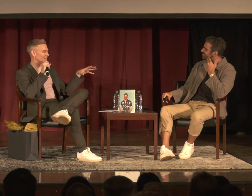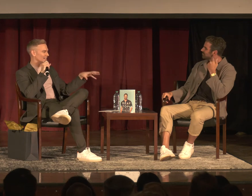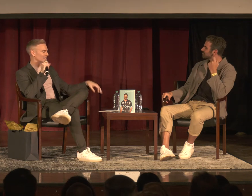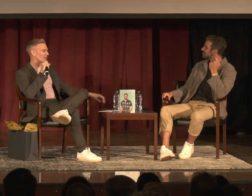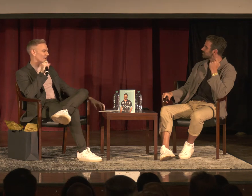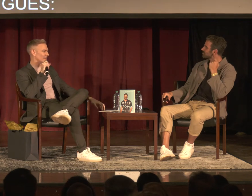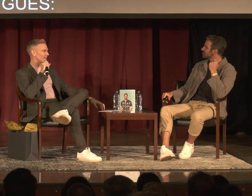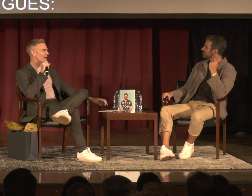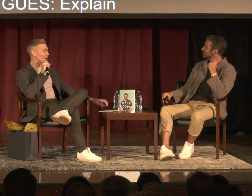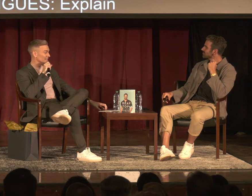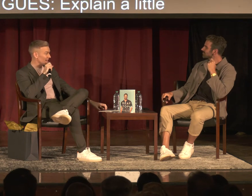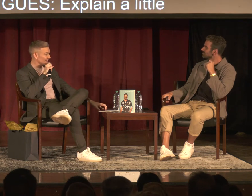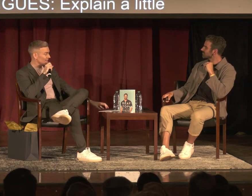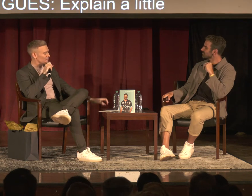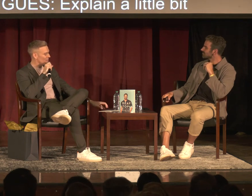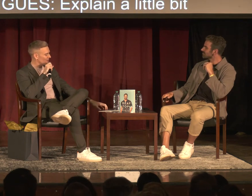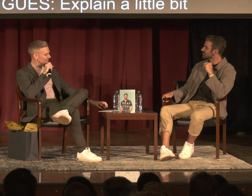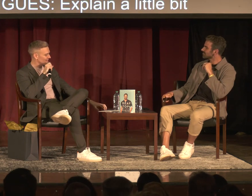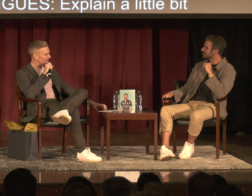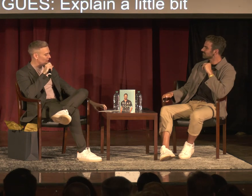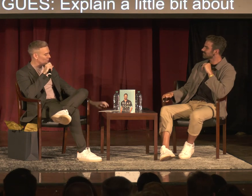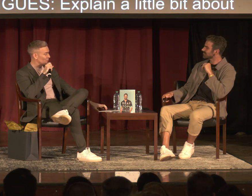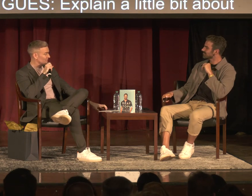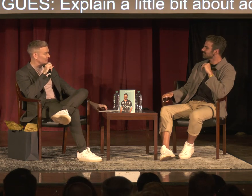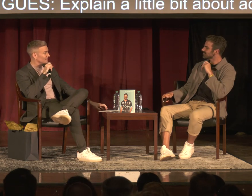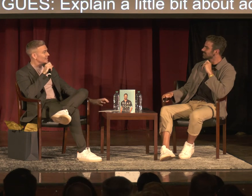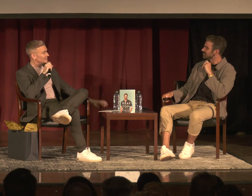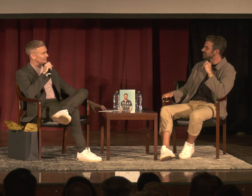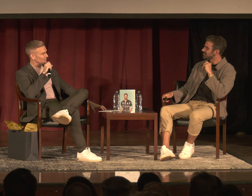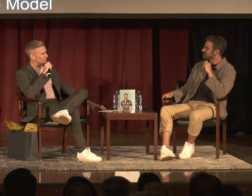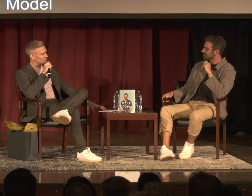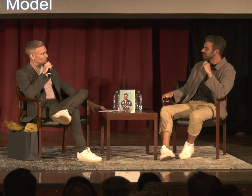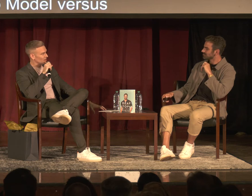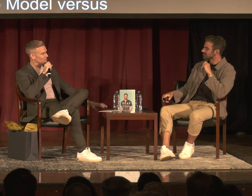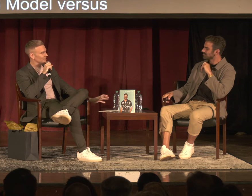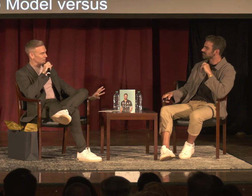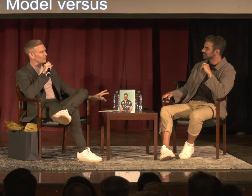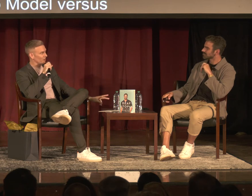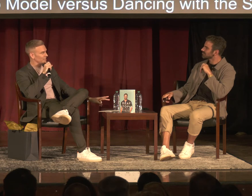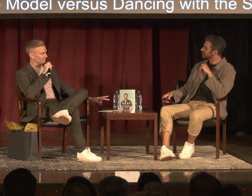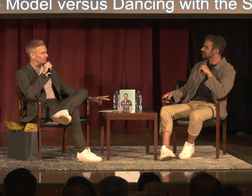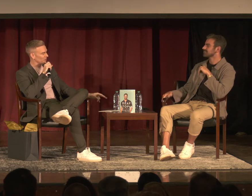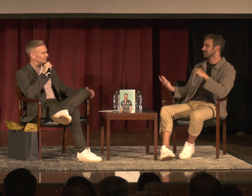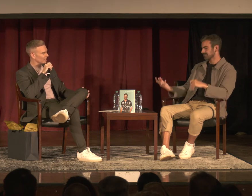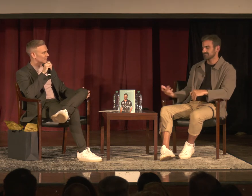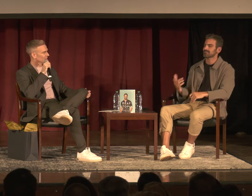access on America's Next Top Model versus Dancing with the Stars because they were very different, weren't they?